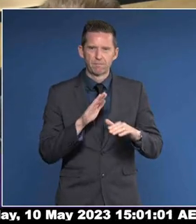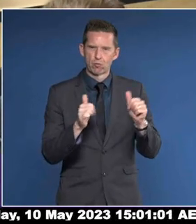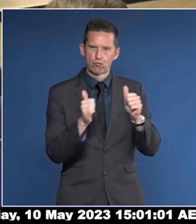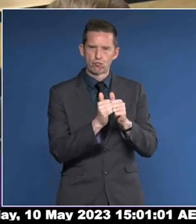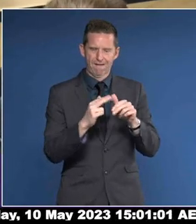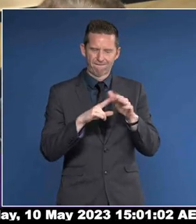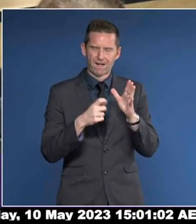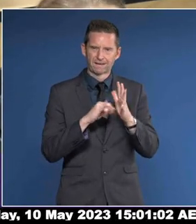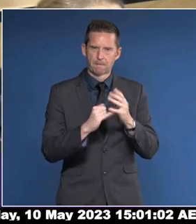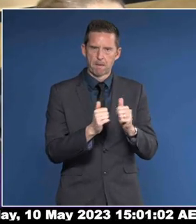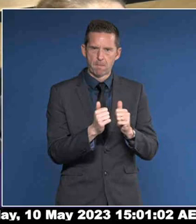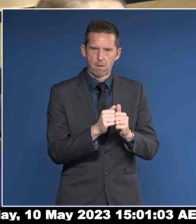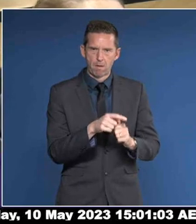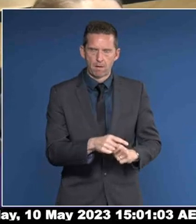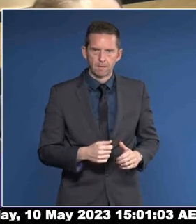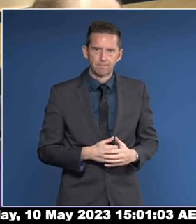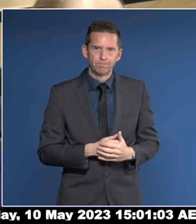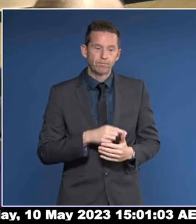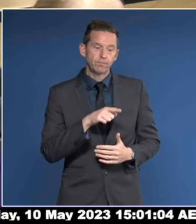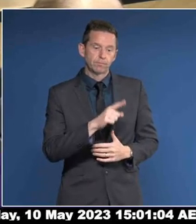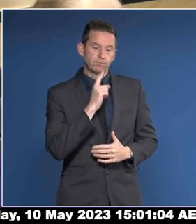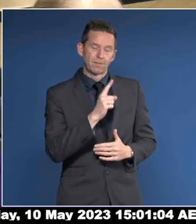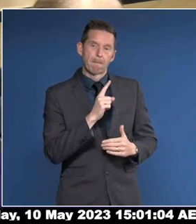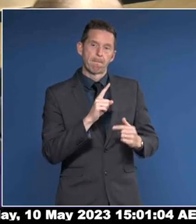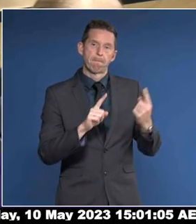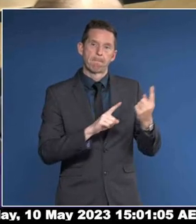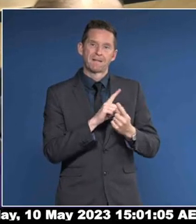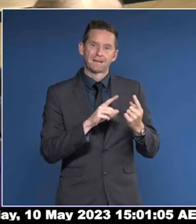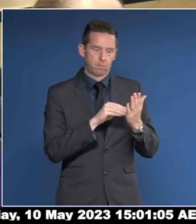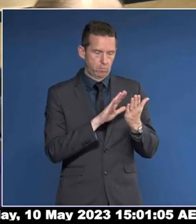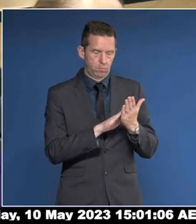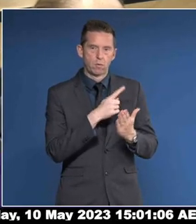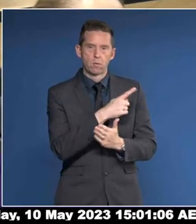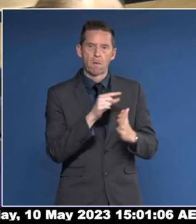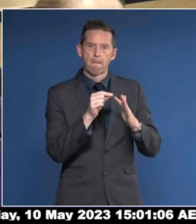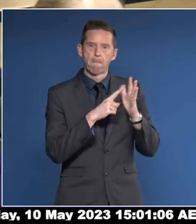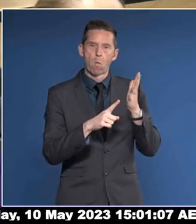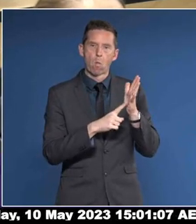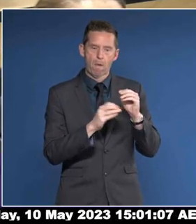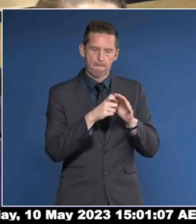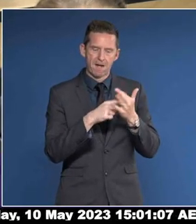the meeting documented: 'Paul Barrett informed the Department of Child Safety he had broken up with his